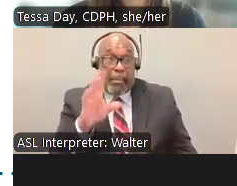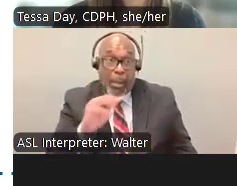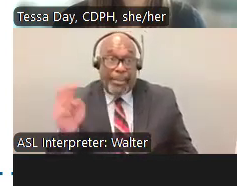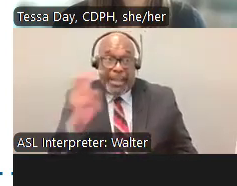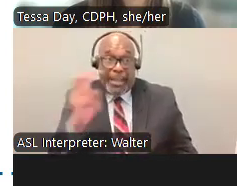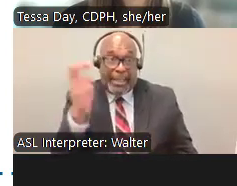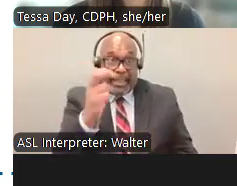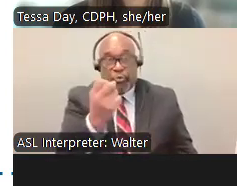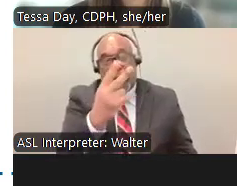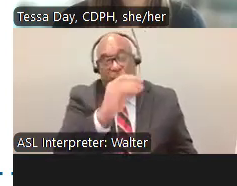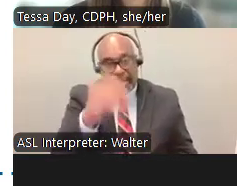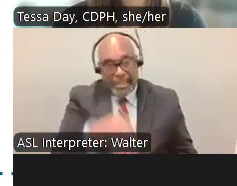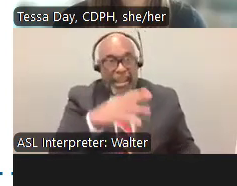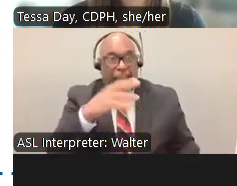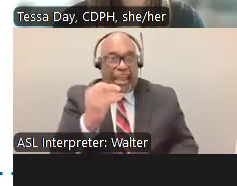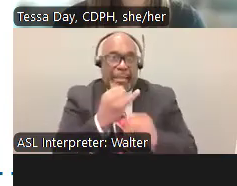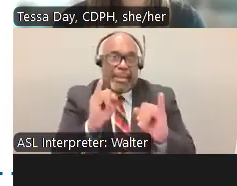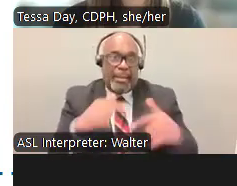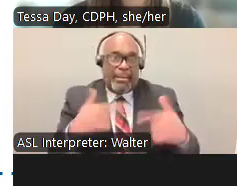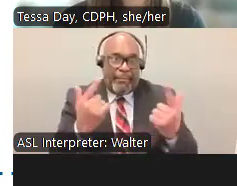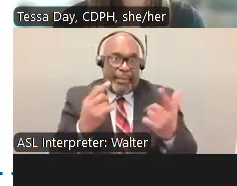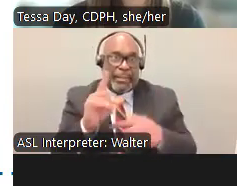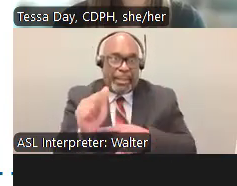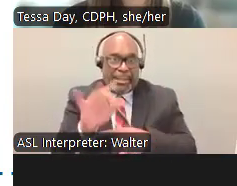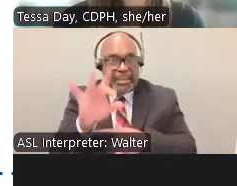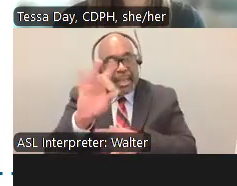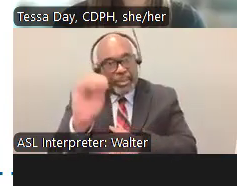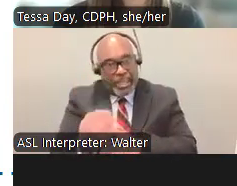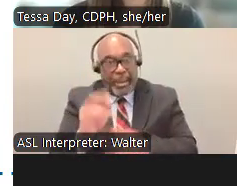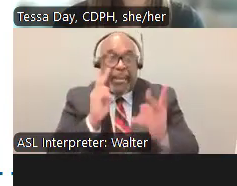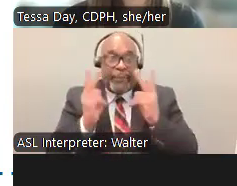13:24:43 living disability is at 8%. 13:24:45 Visual disability's at 5%.